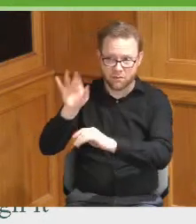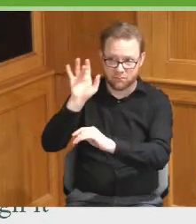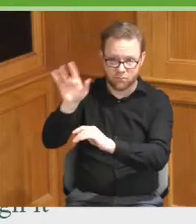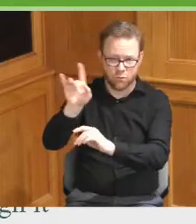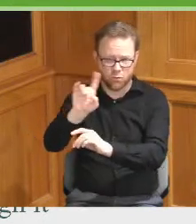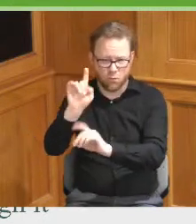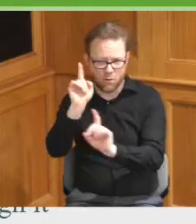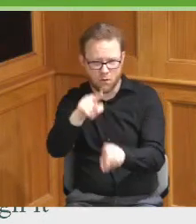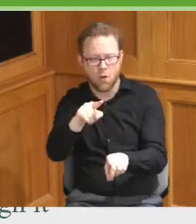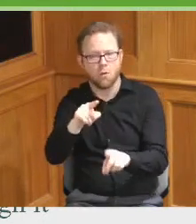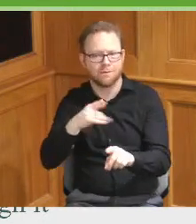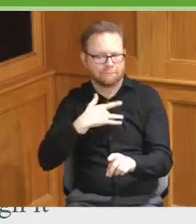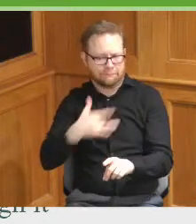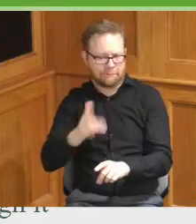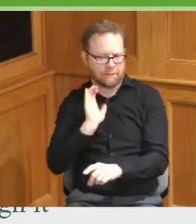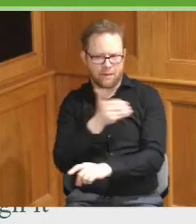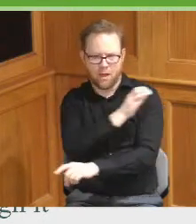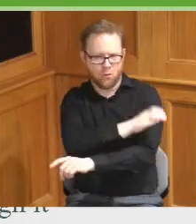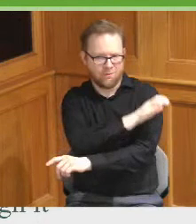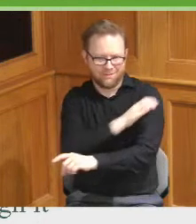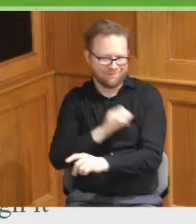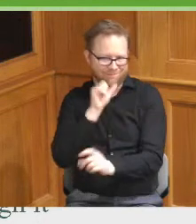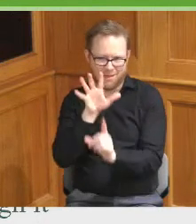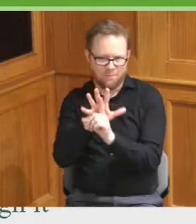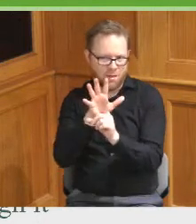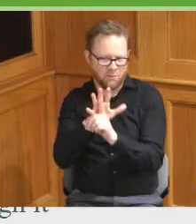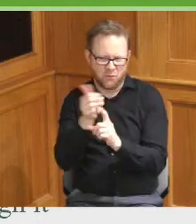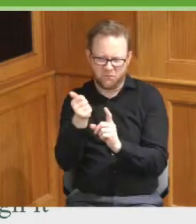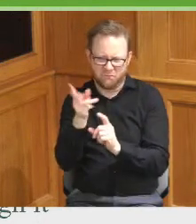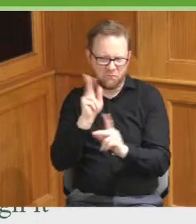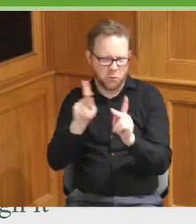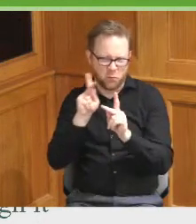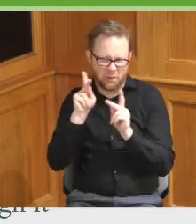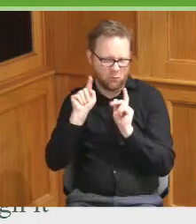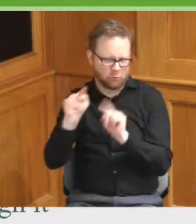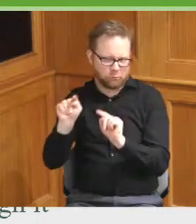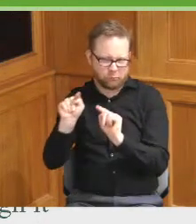very low utilization of our clinics in fact over the last two months in general I'm seeing less